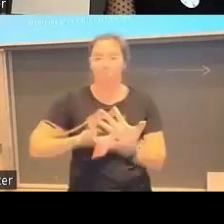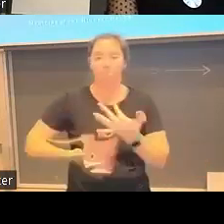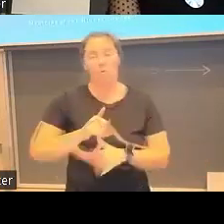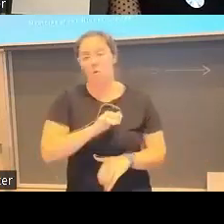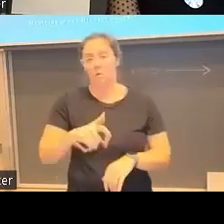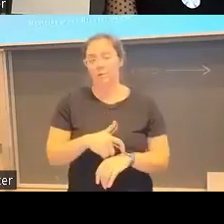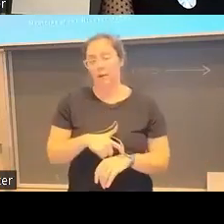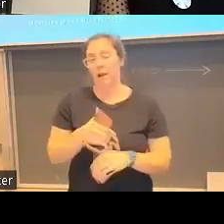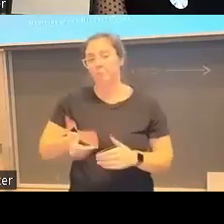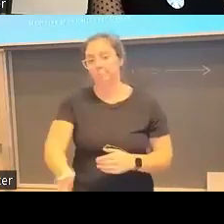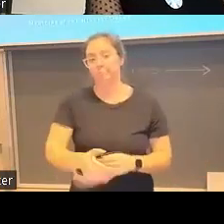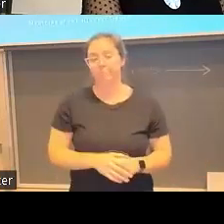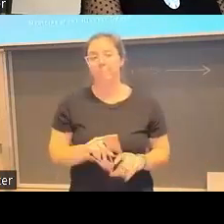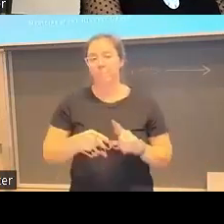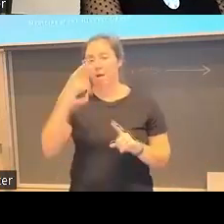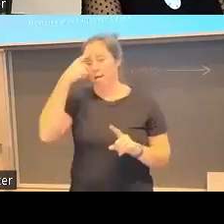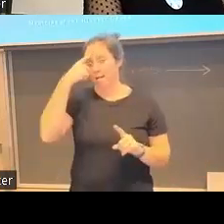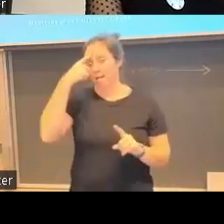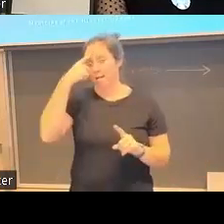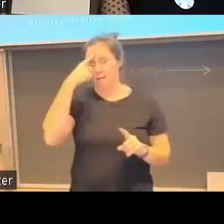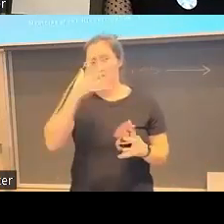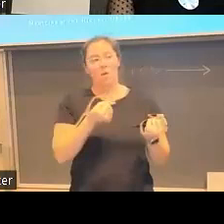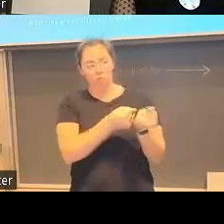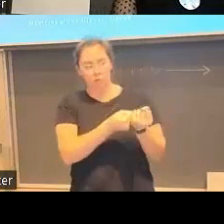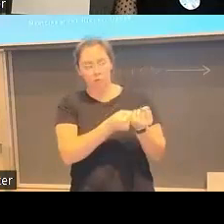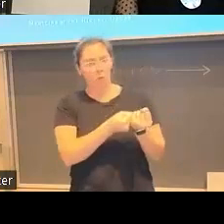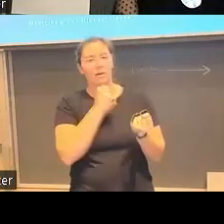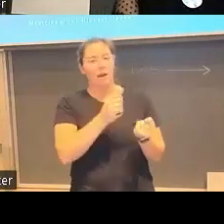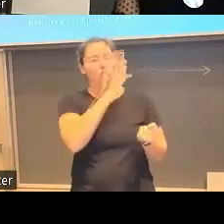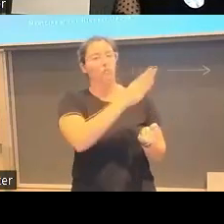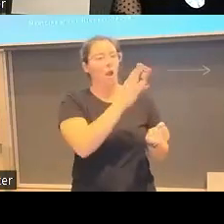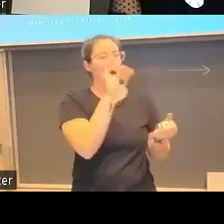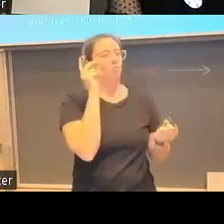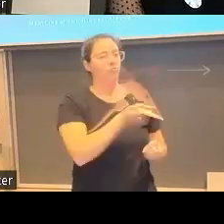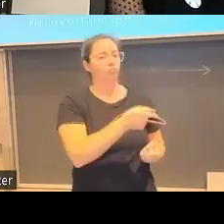also mindful of playing a supportive role rather than a direct role in addressing burnout or other